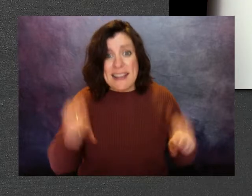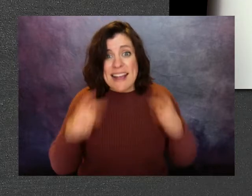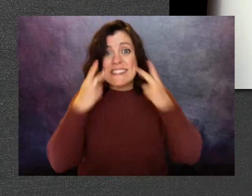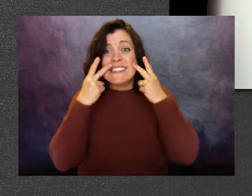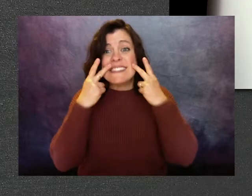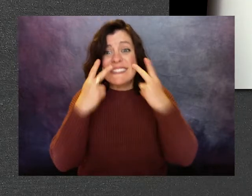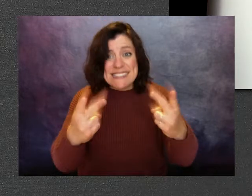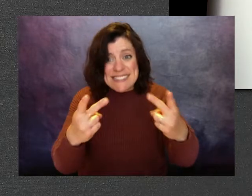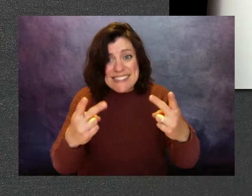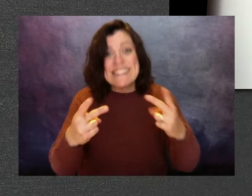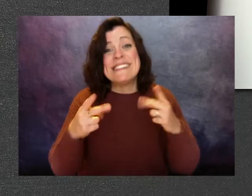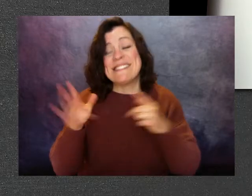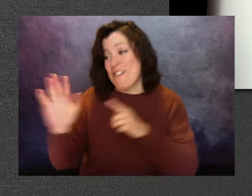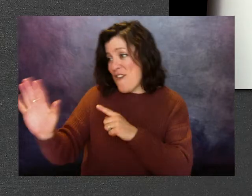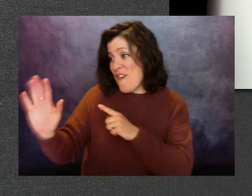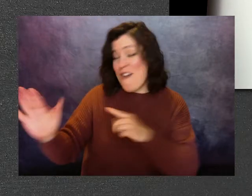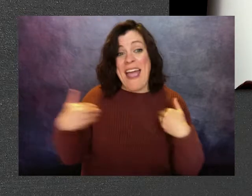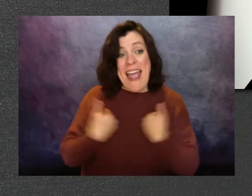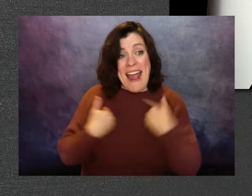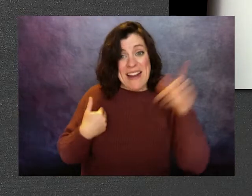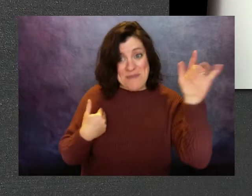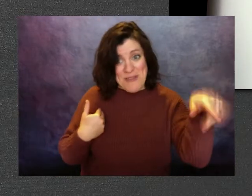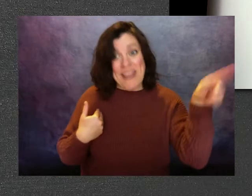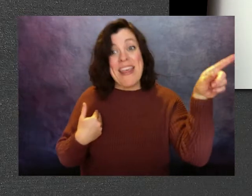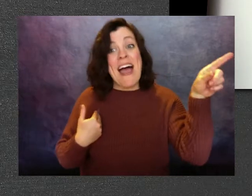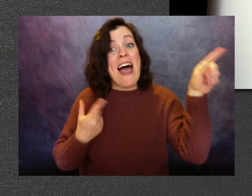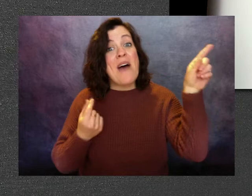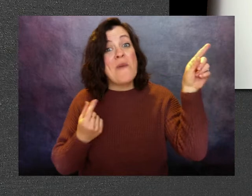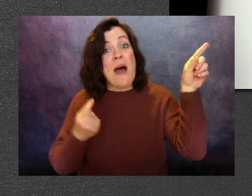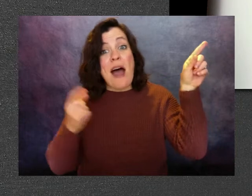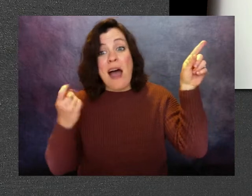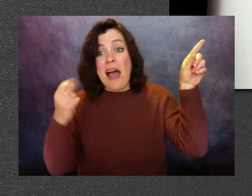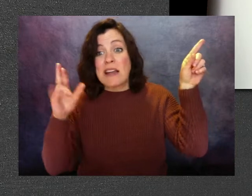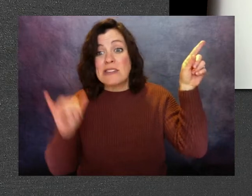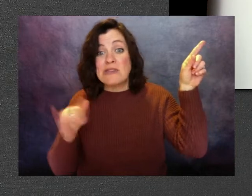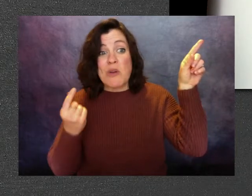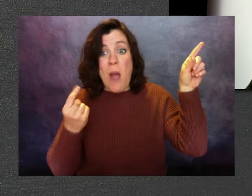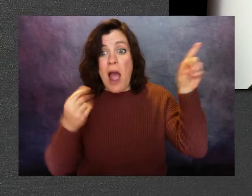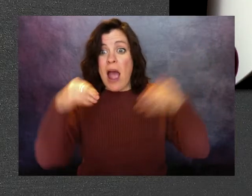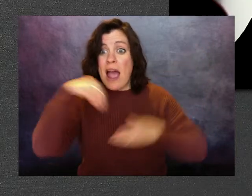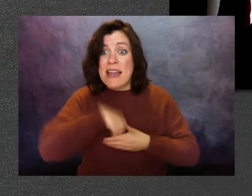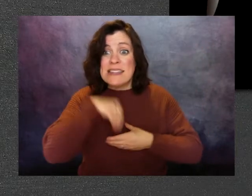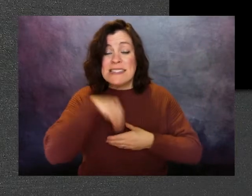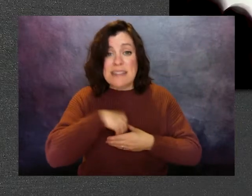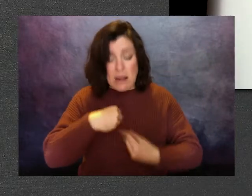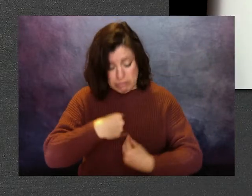or a person. And this X-ray here, is an X-ray of a guinea pig.